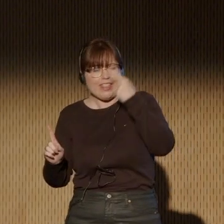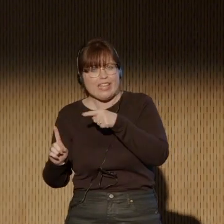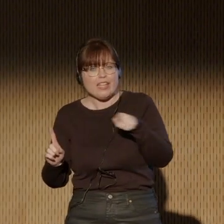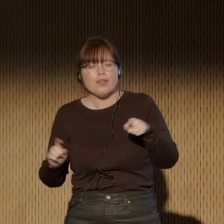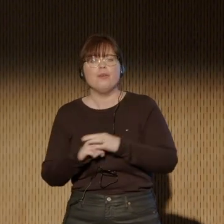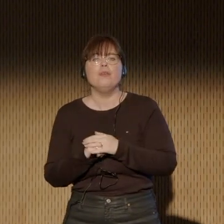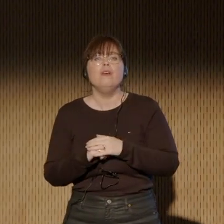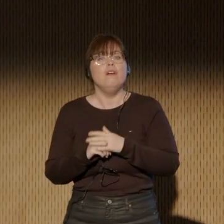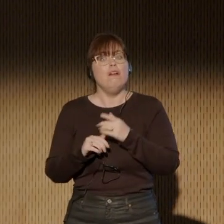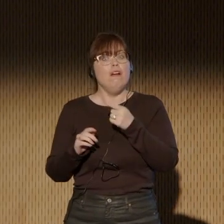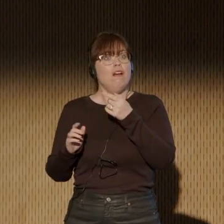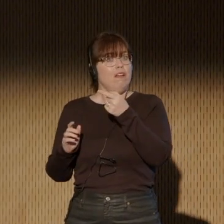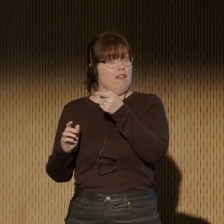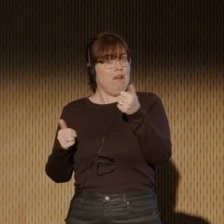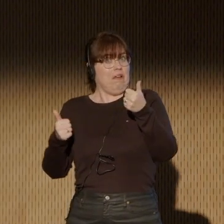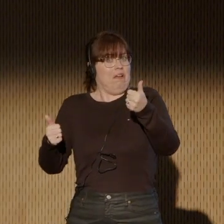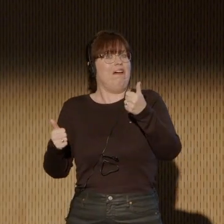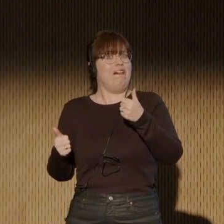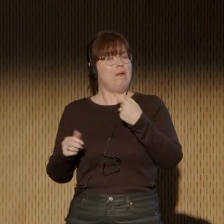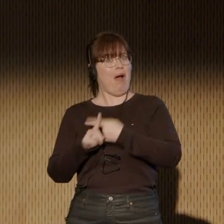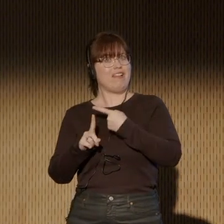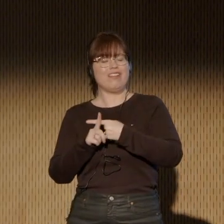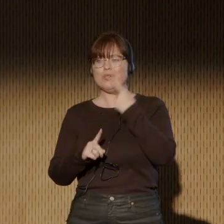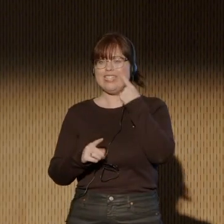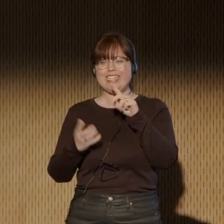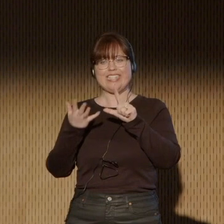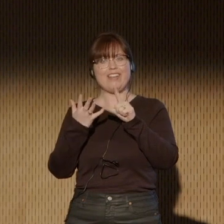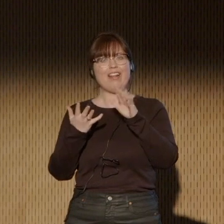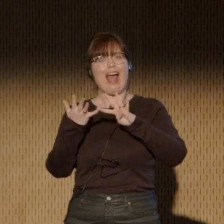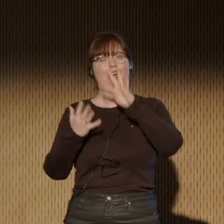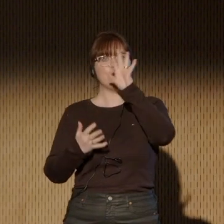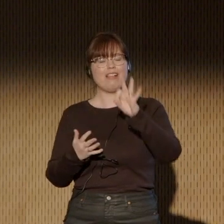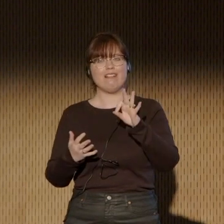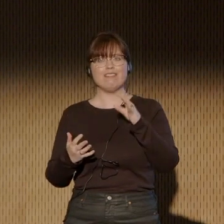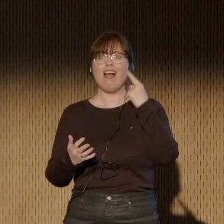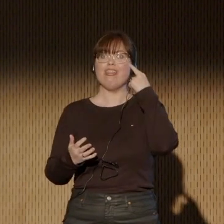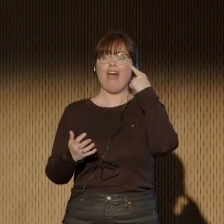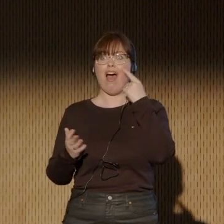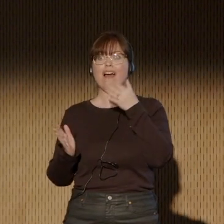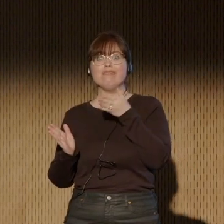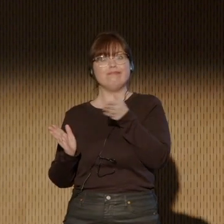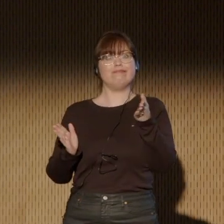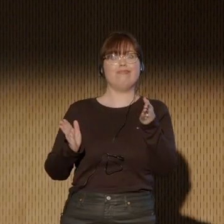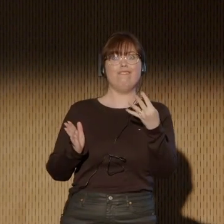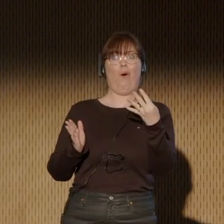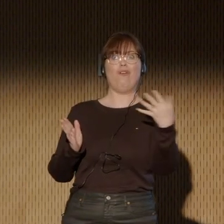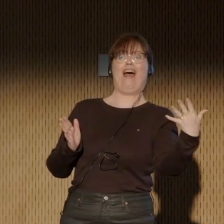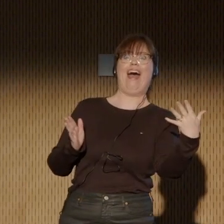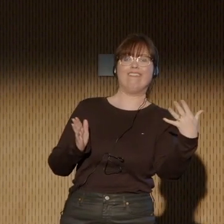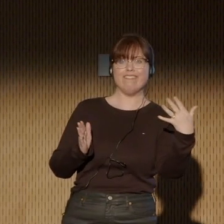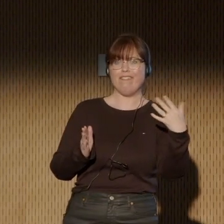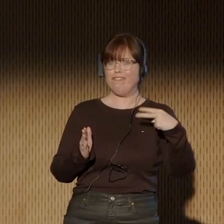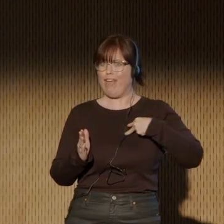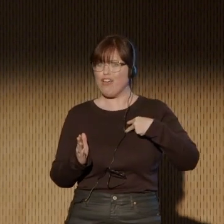that there's almost 79% there that thought it was either very or extremely successful,